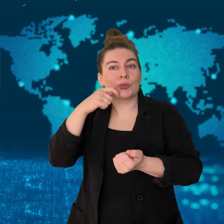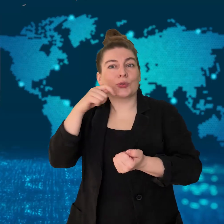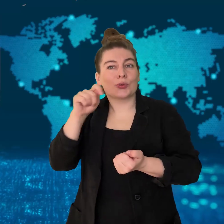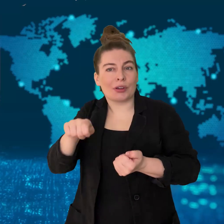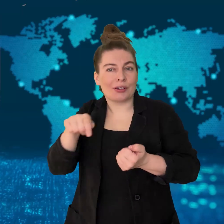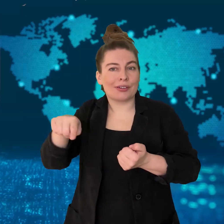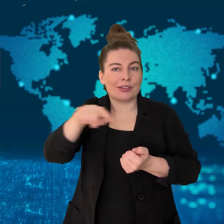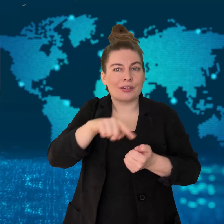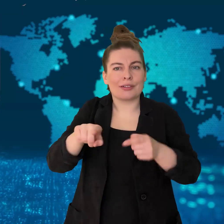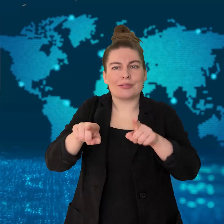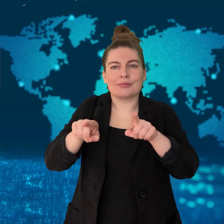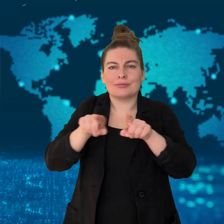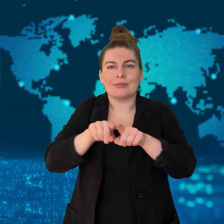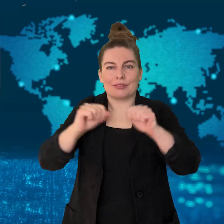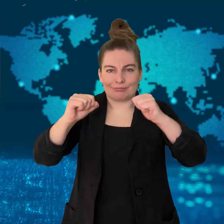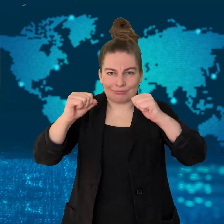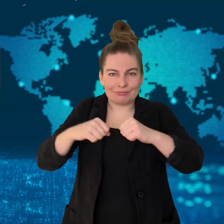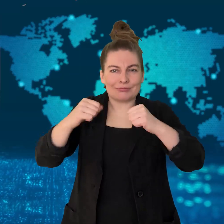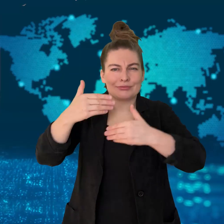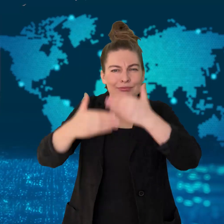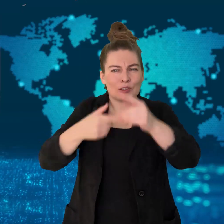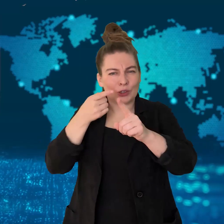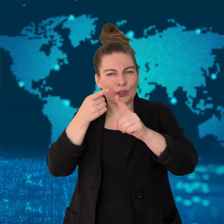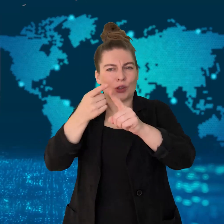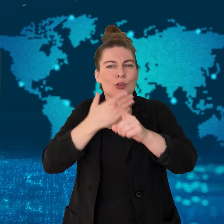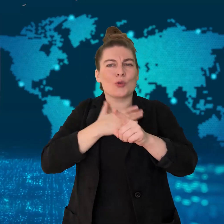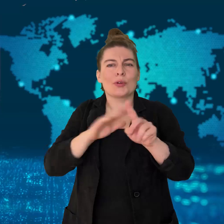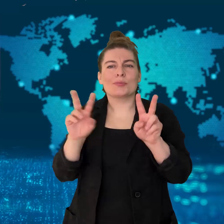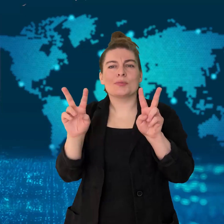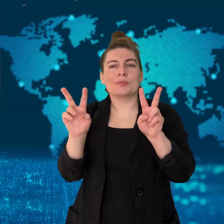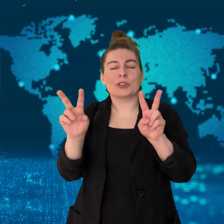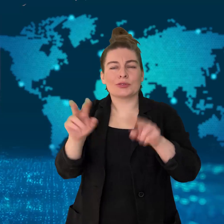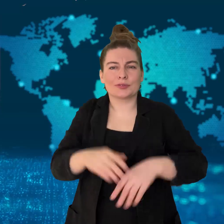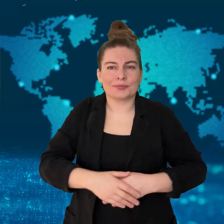Some would help Ukraine with financial support